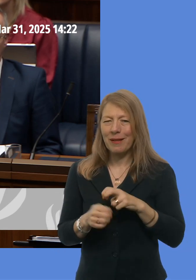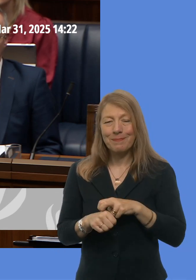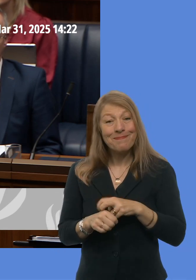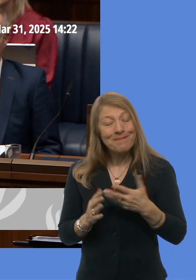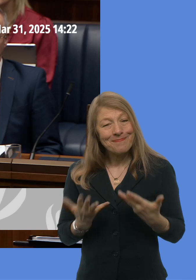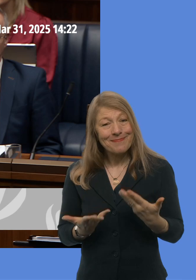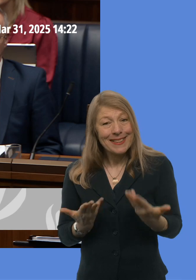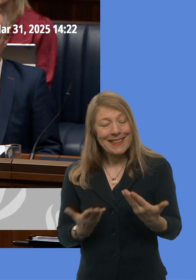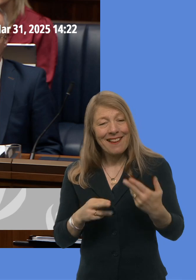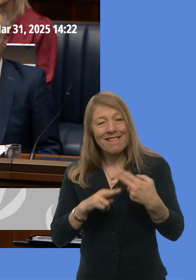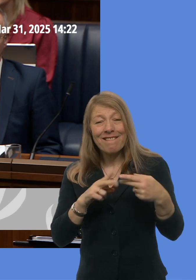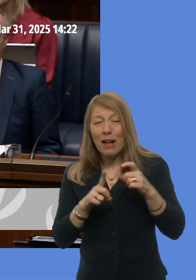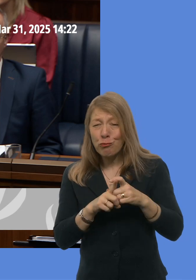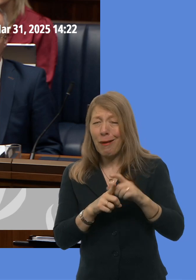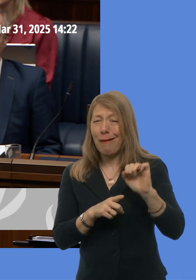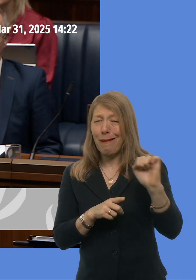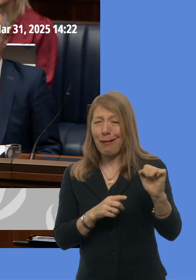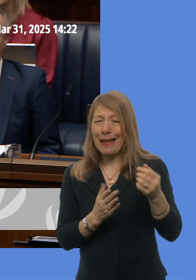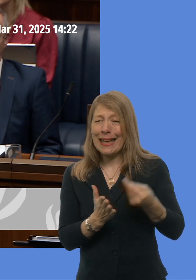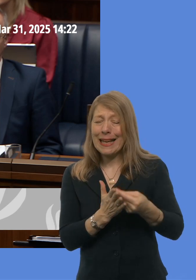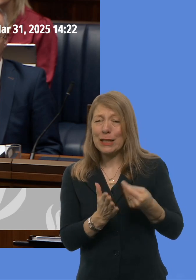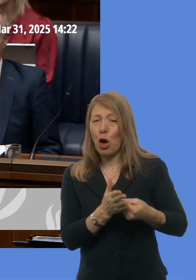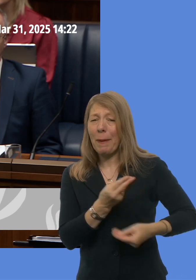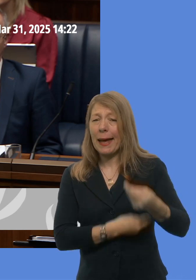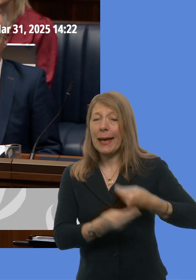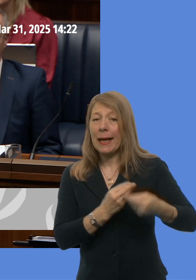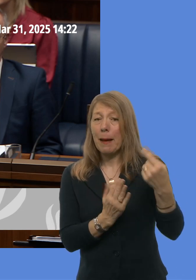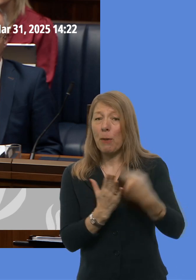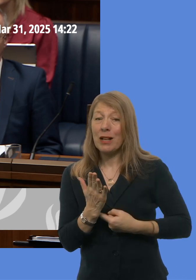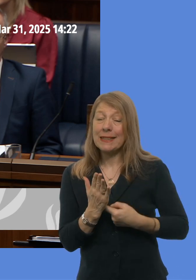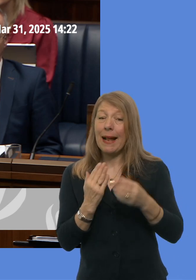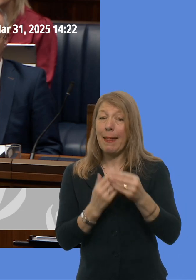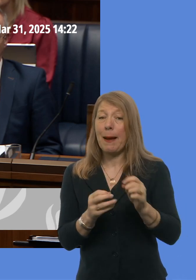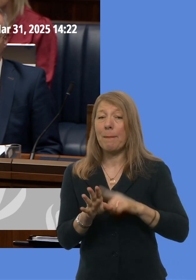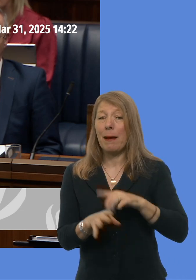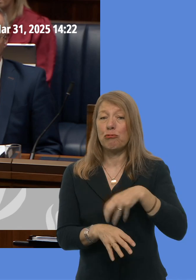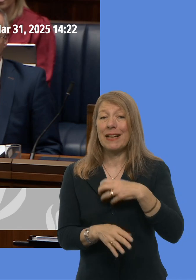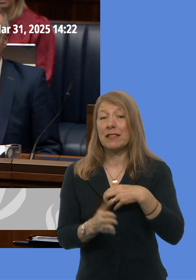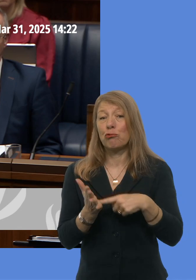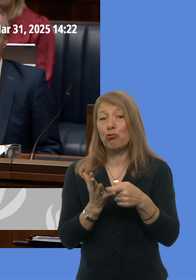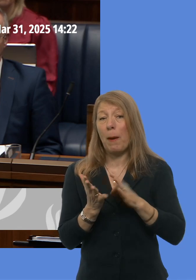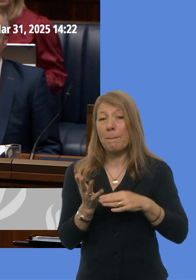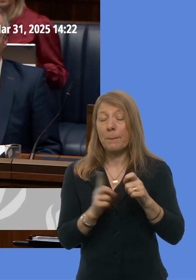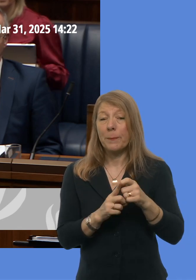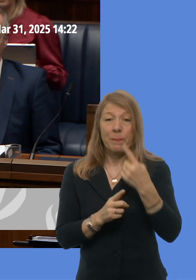economic policy led by President Trump. That may mean that, from an economic perspective, it is a little more challenging in relation